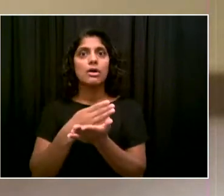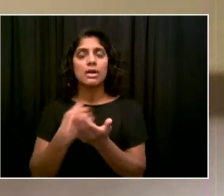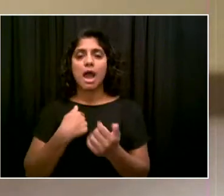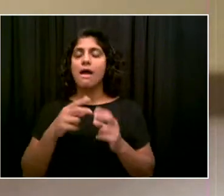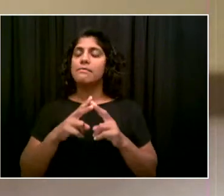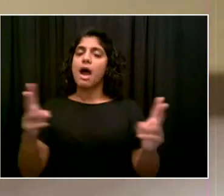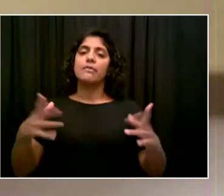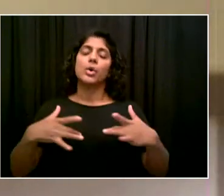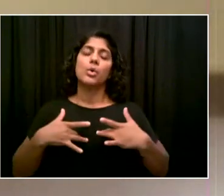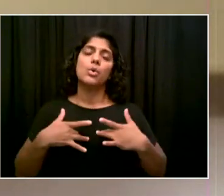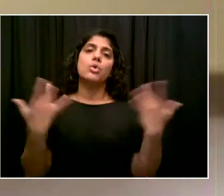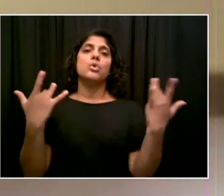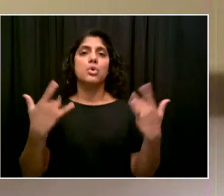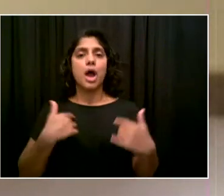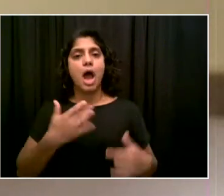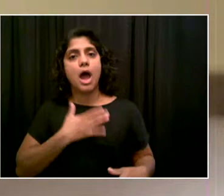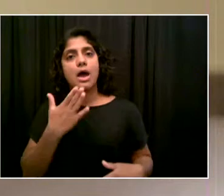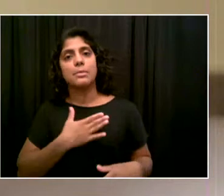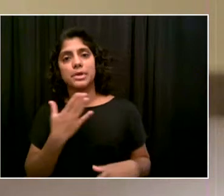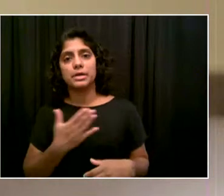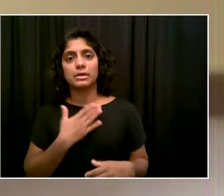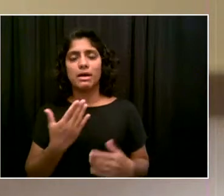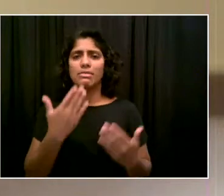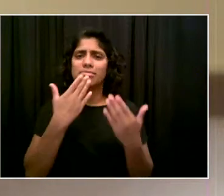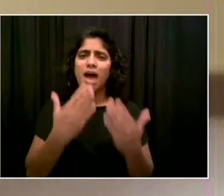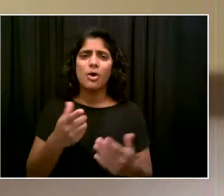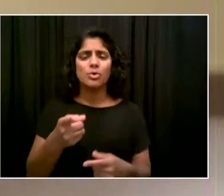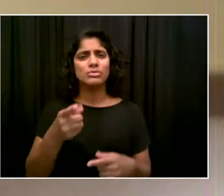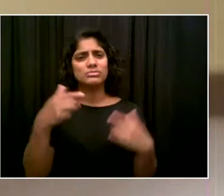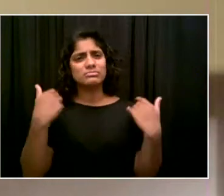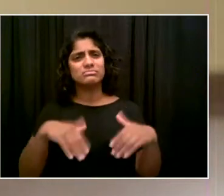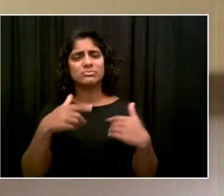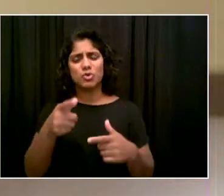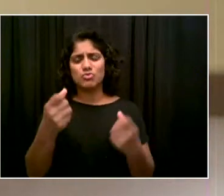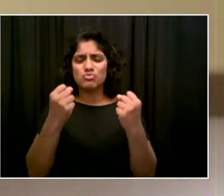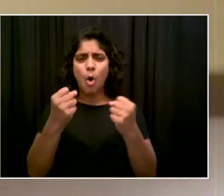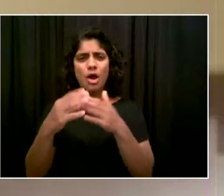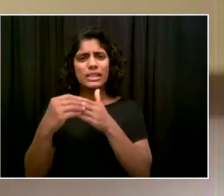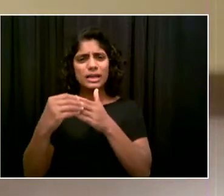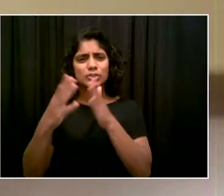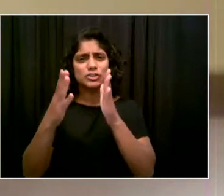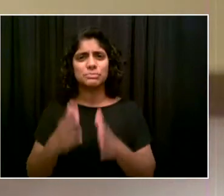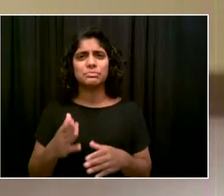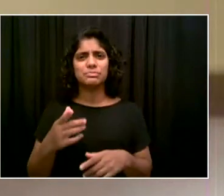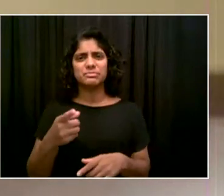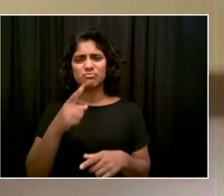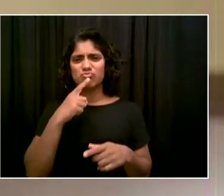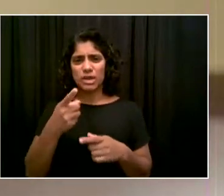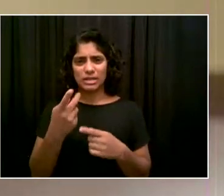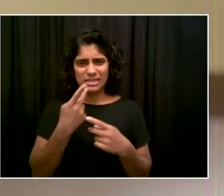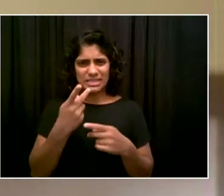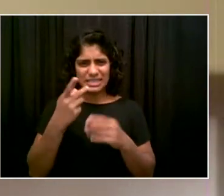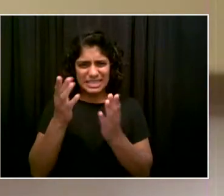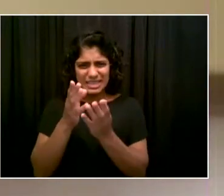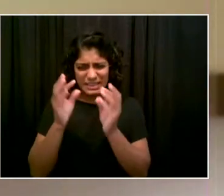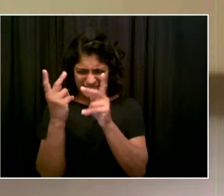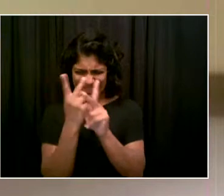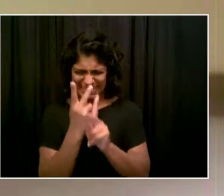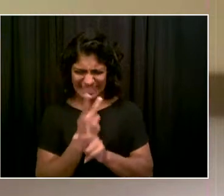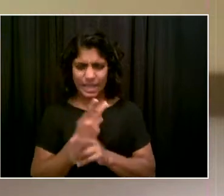COLLABORATIVELY WE WERE ABLE TO PROVIDE A SAFETY